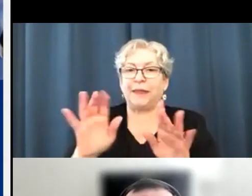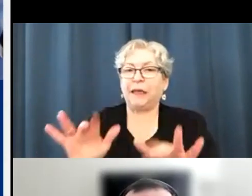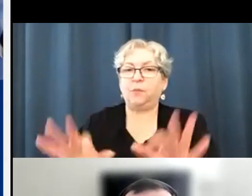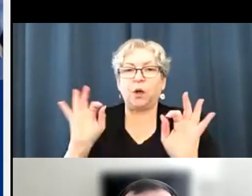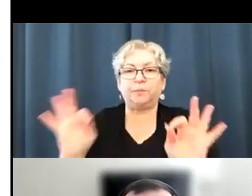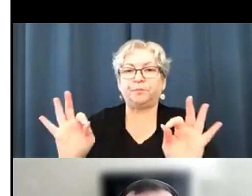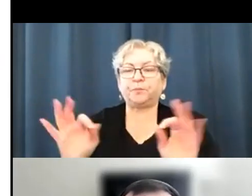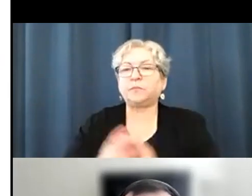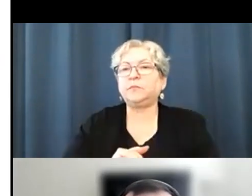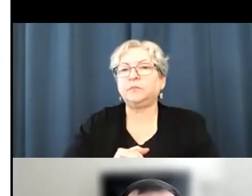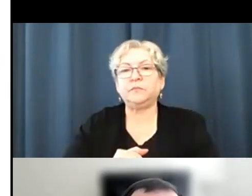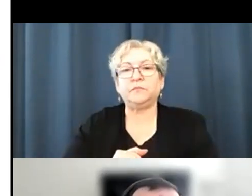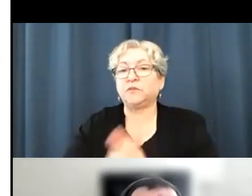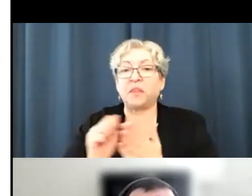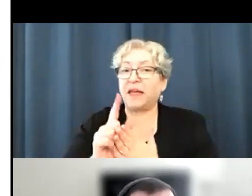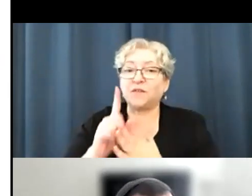So, that's all we're doing for keyboard testing.